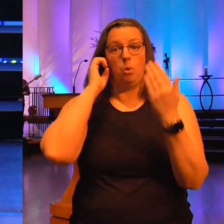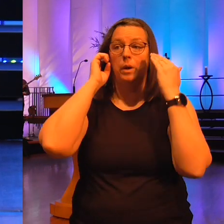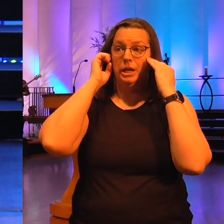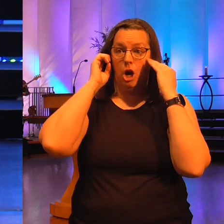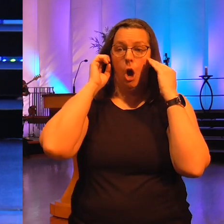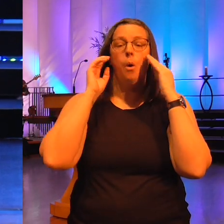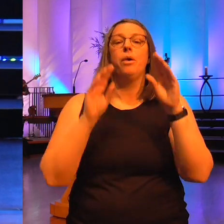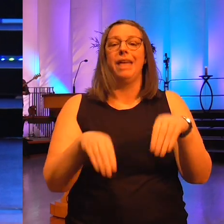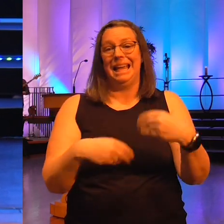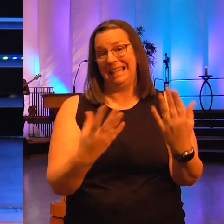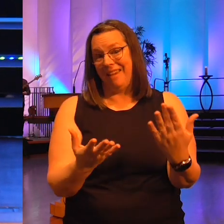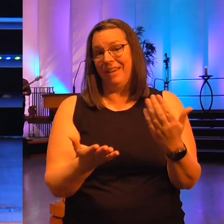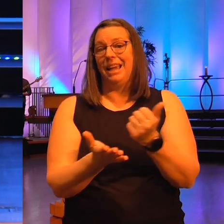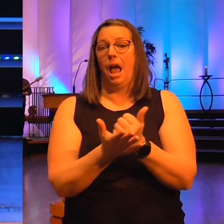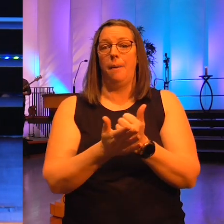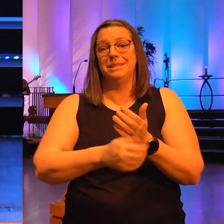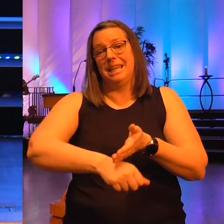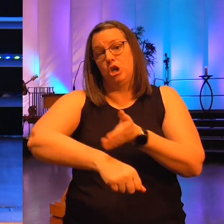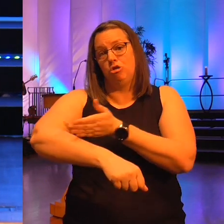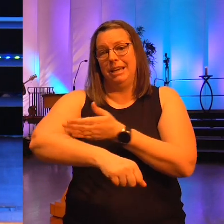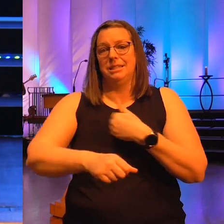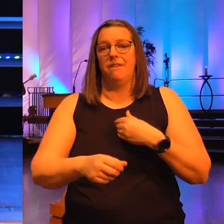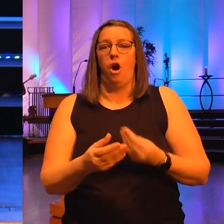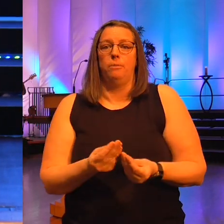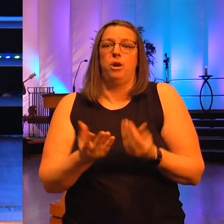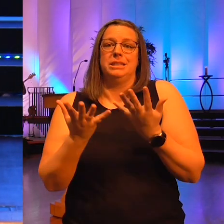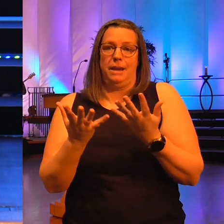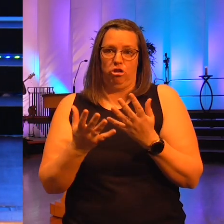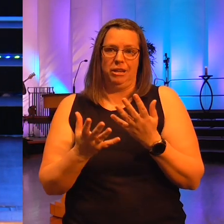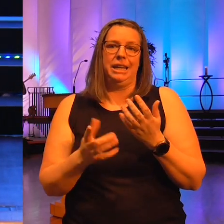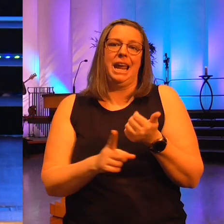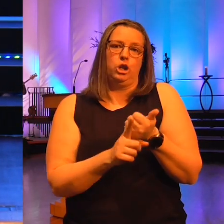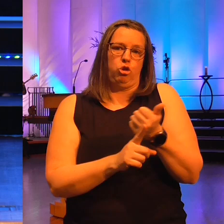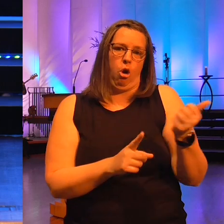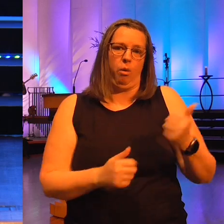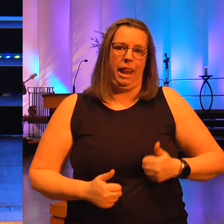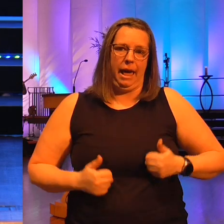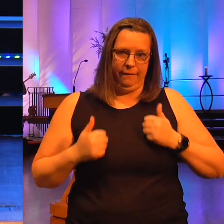the abundance and prosperity in your own life so thank you so much let us take a moment not